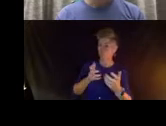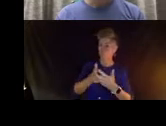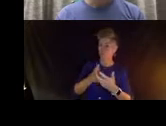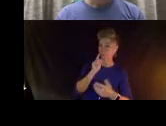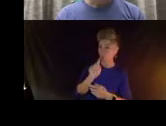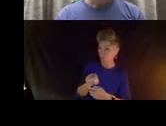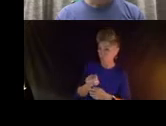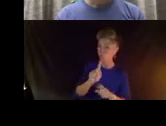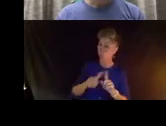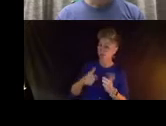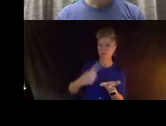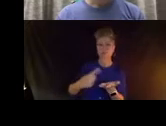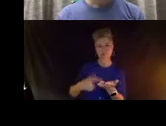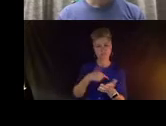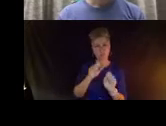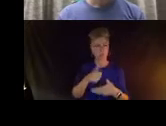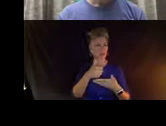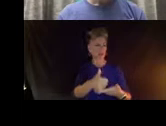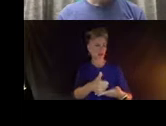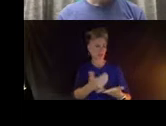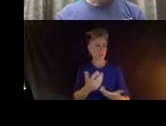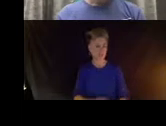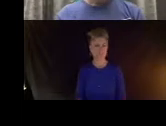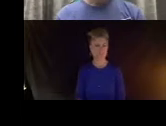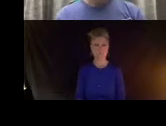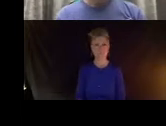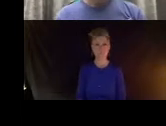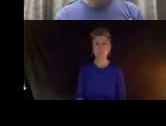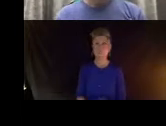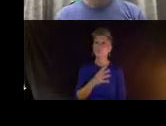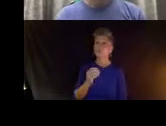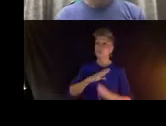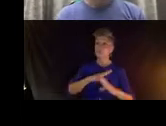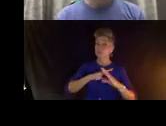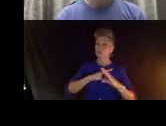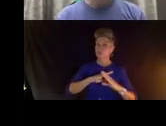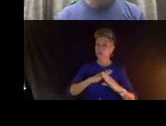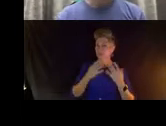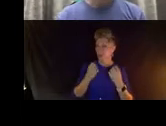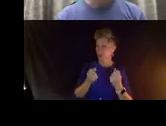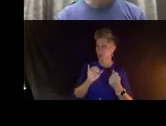so that we can help address that. And then preventative health, one of my most favorite things to talk about.